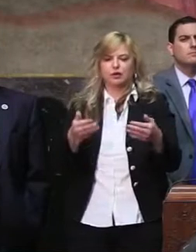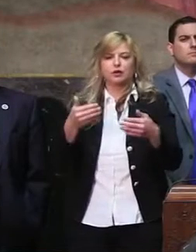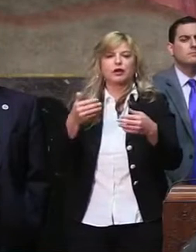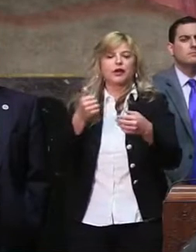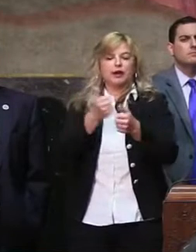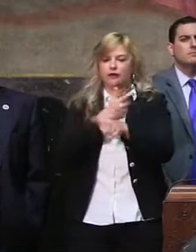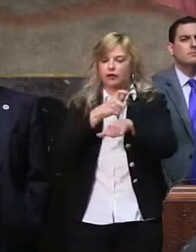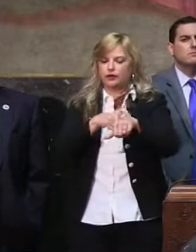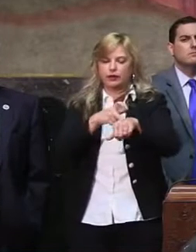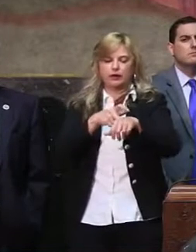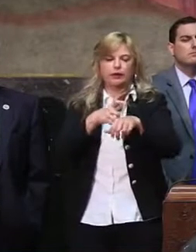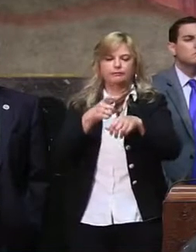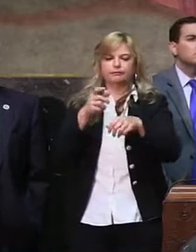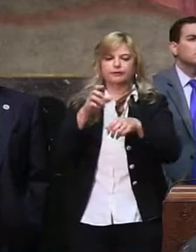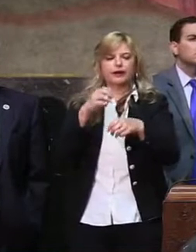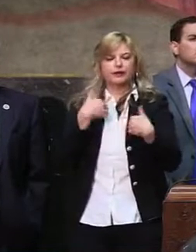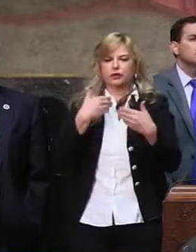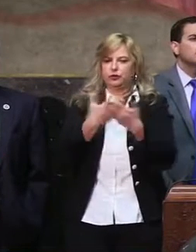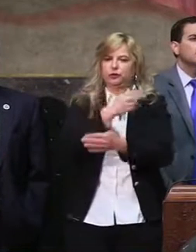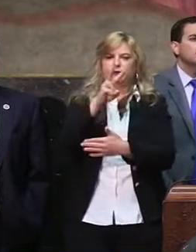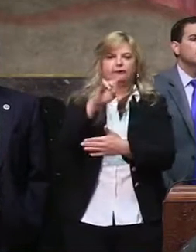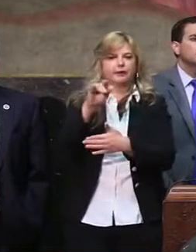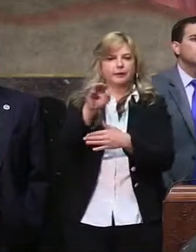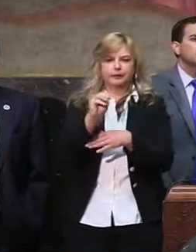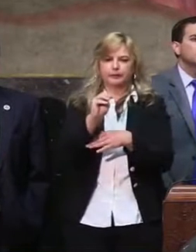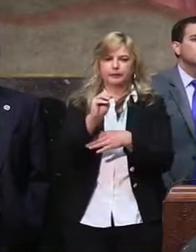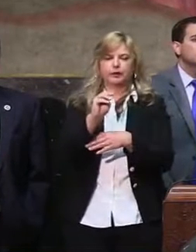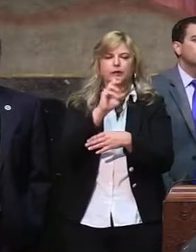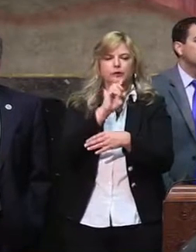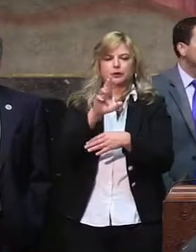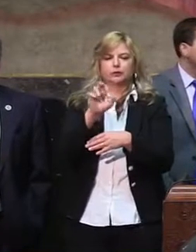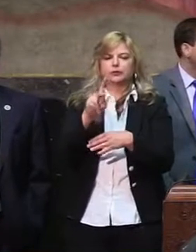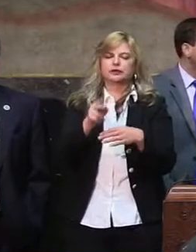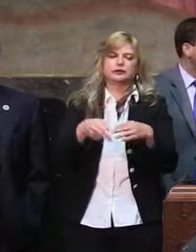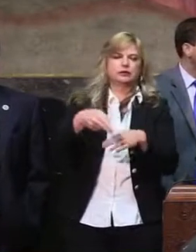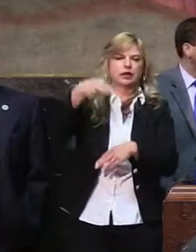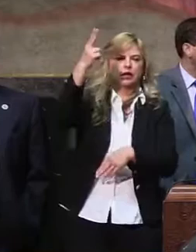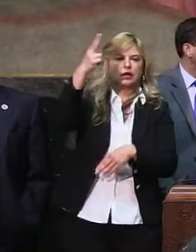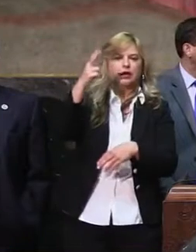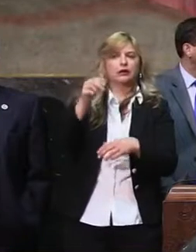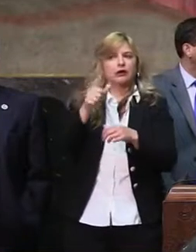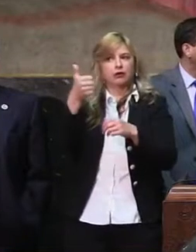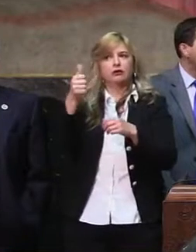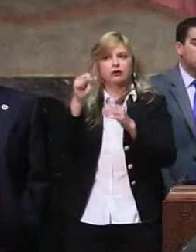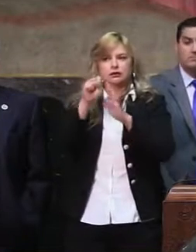states are just too high dozens of other states have adopted targeted reforms like these that have